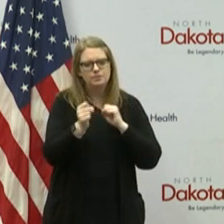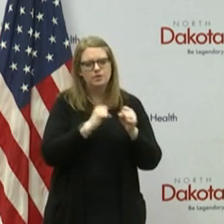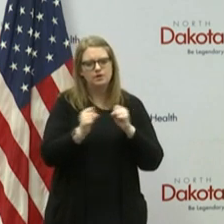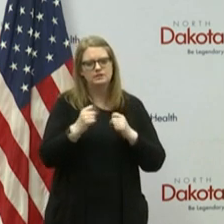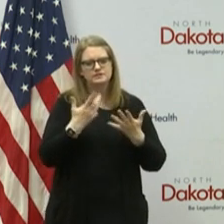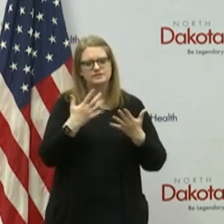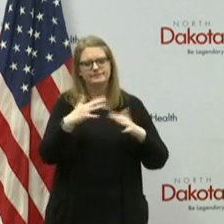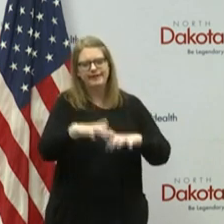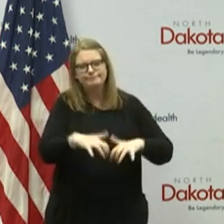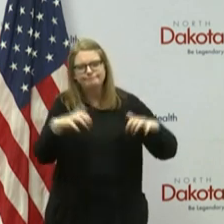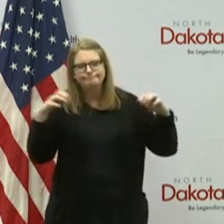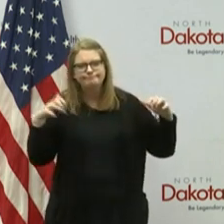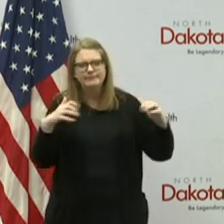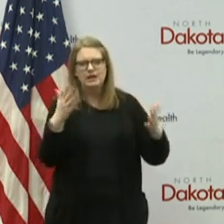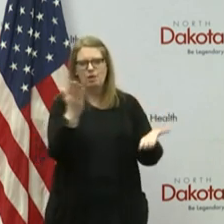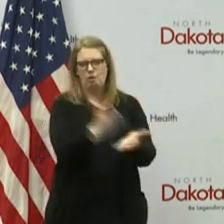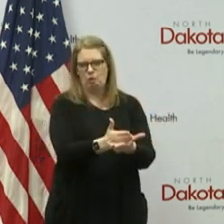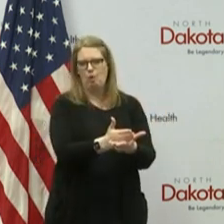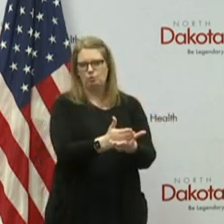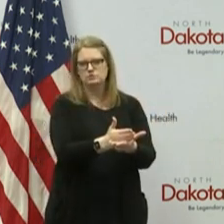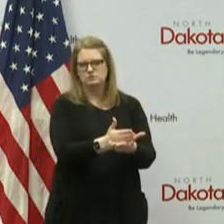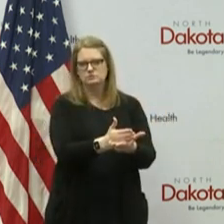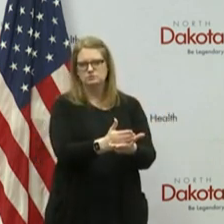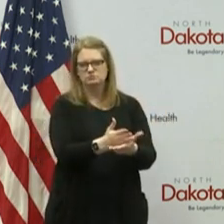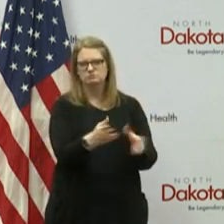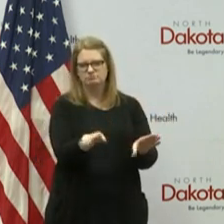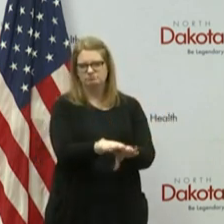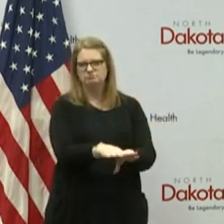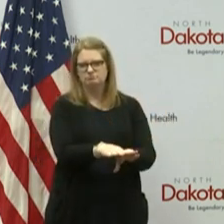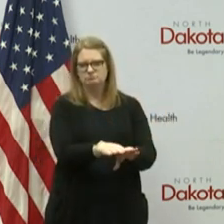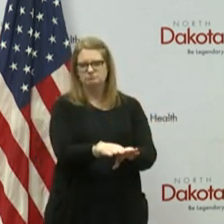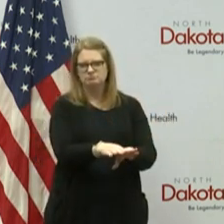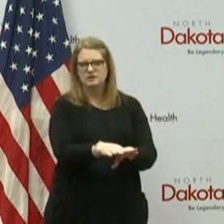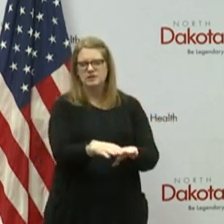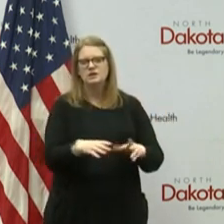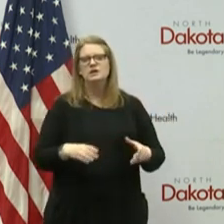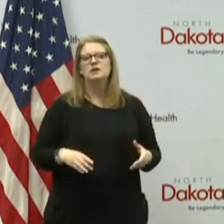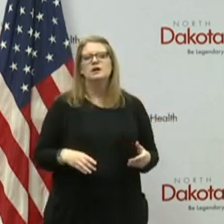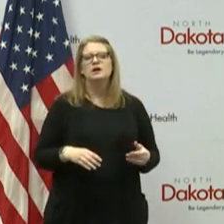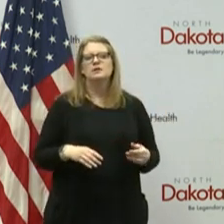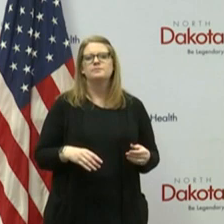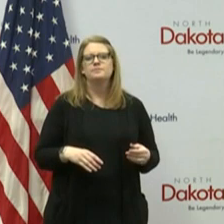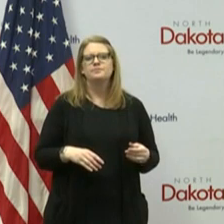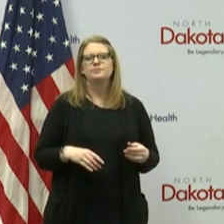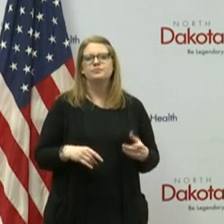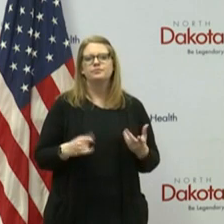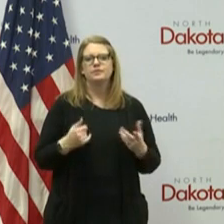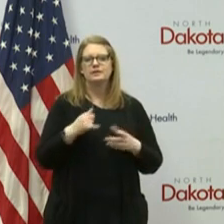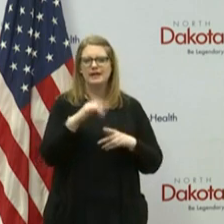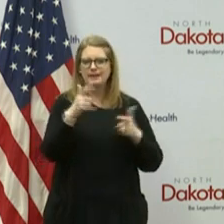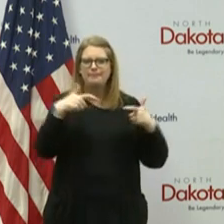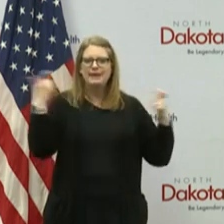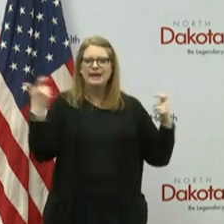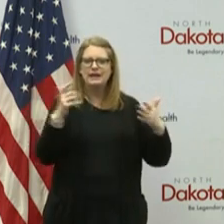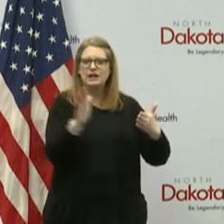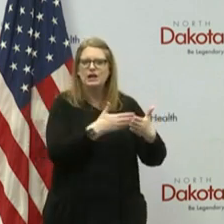THE ORDER WE ARE ISSUING TOMORROW IT IS GOING TO REQUIRE THAT RECREATIONAL AND SPORTS ARENA IS, MUSIC VENUES REMAIN